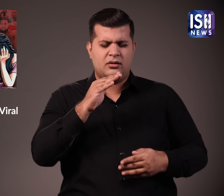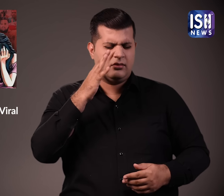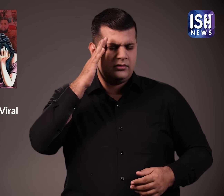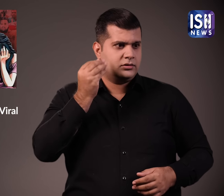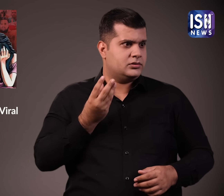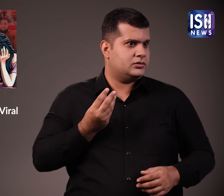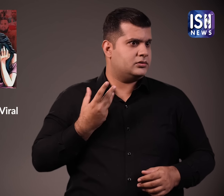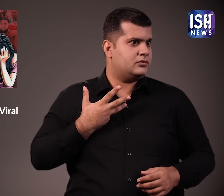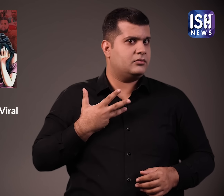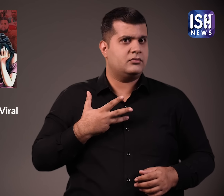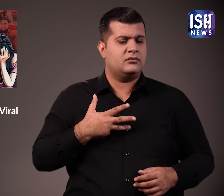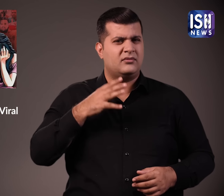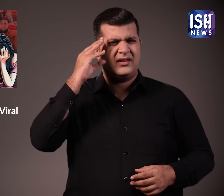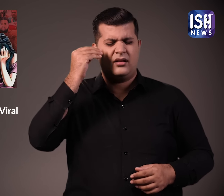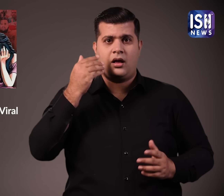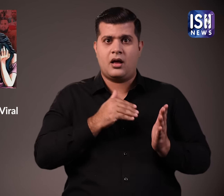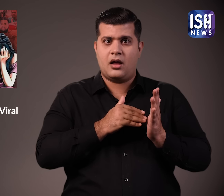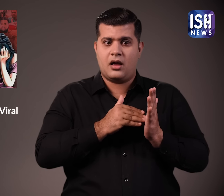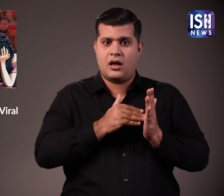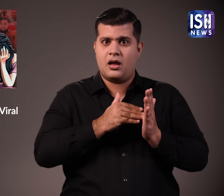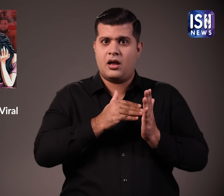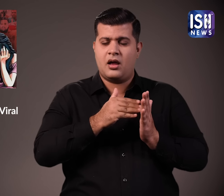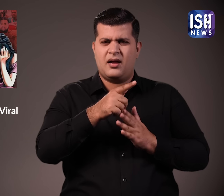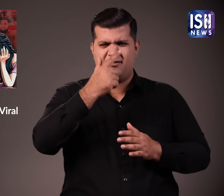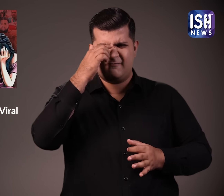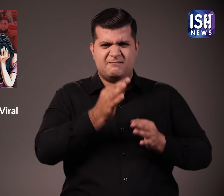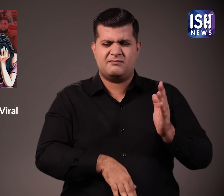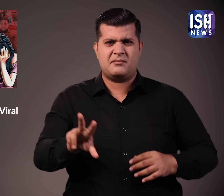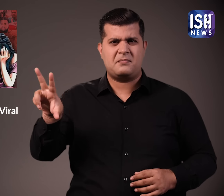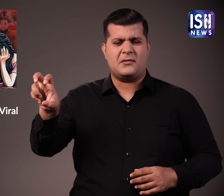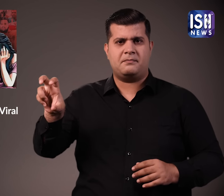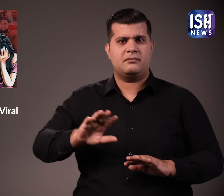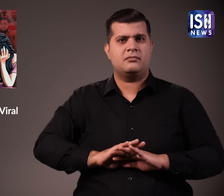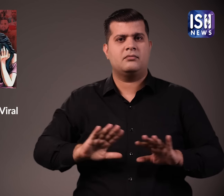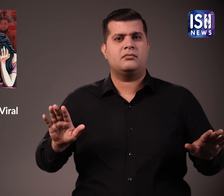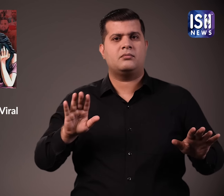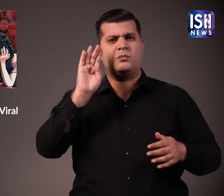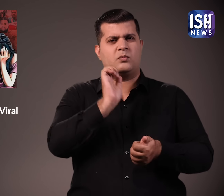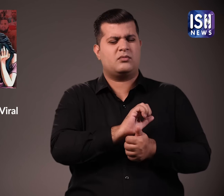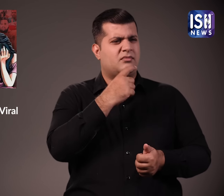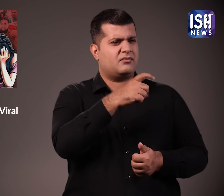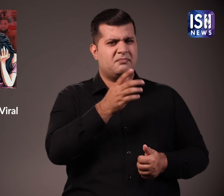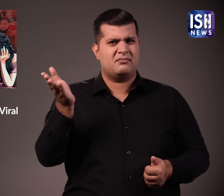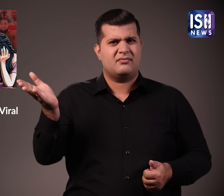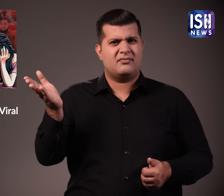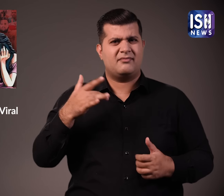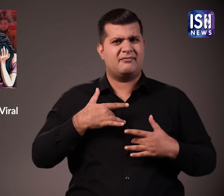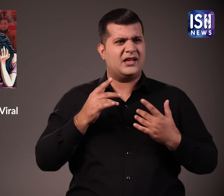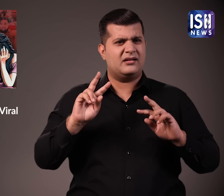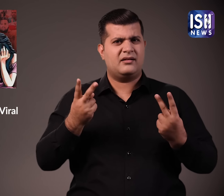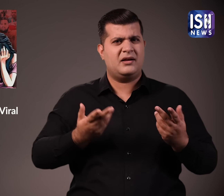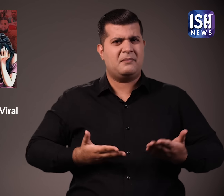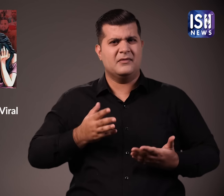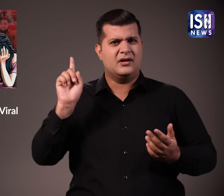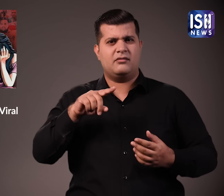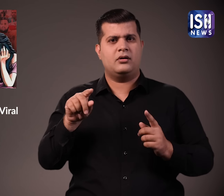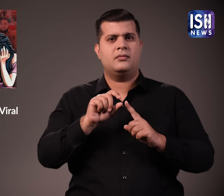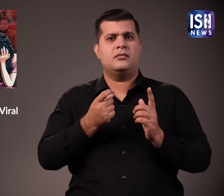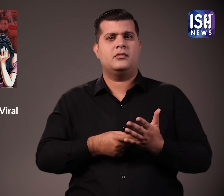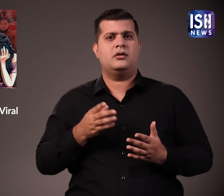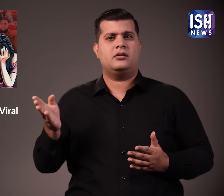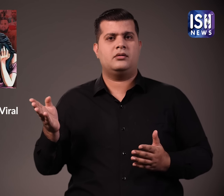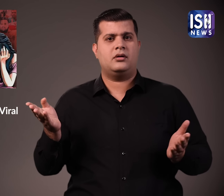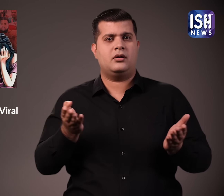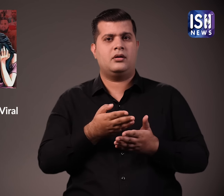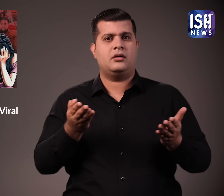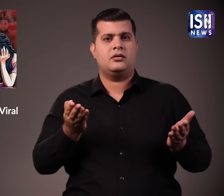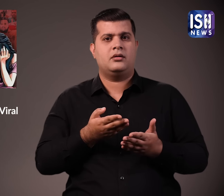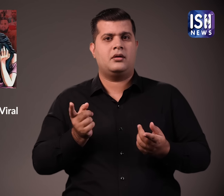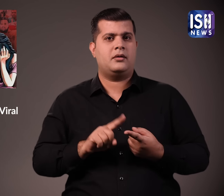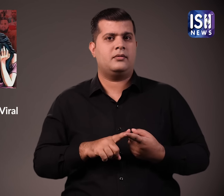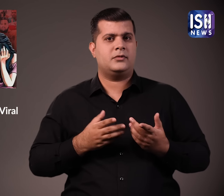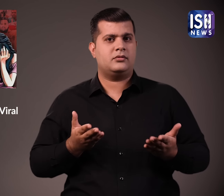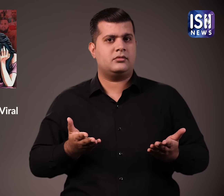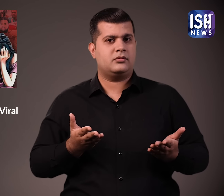She told the police that her daughter had to block Prajwal’s number after repeated calls.